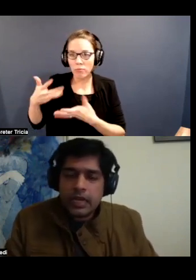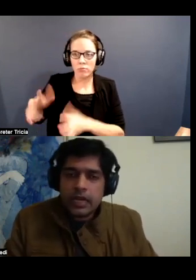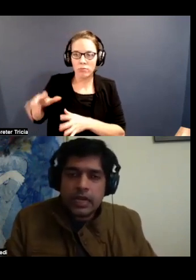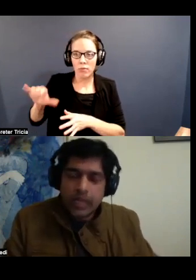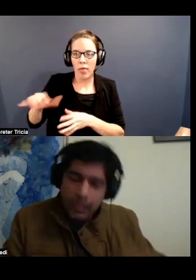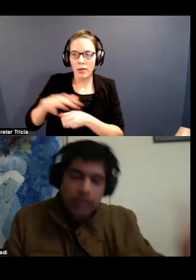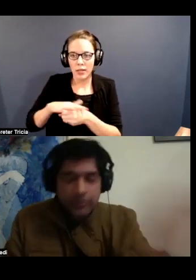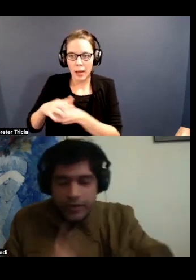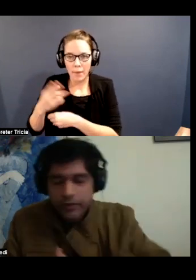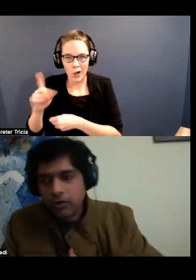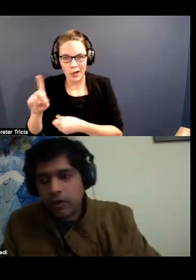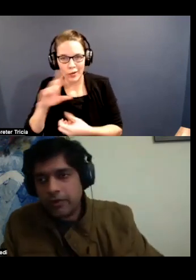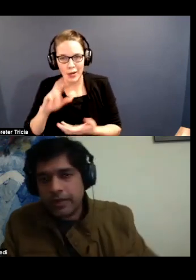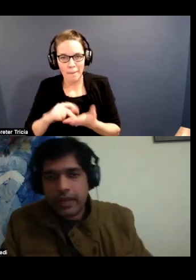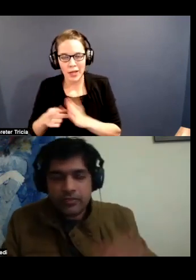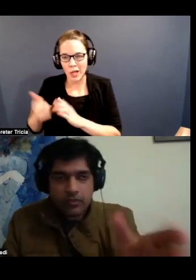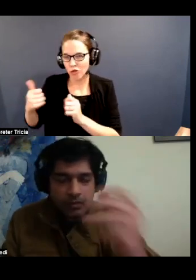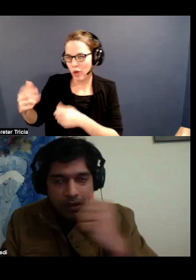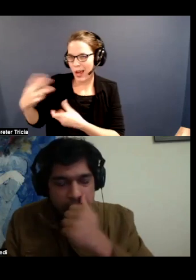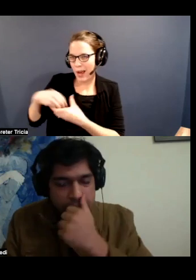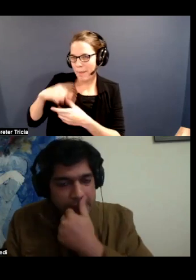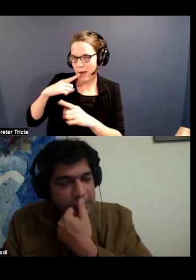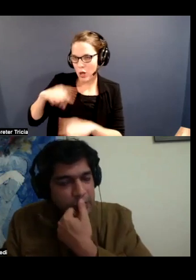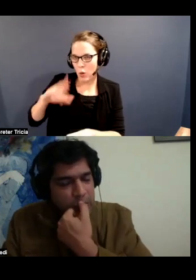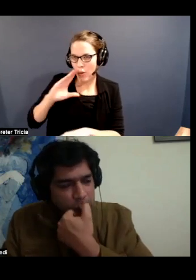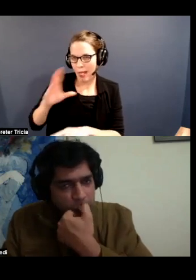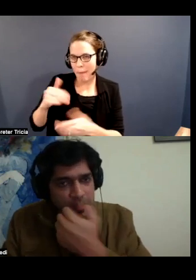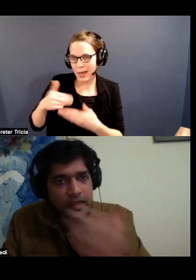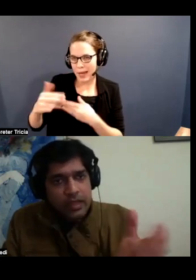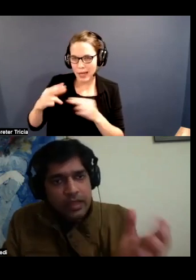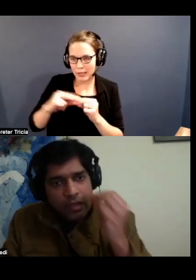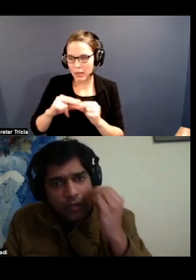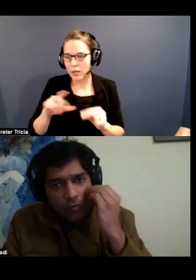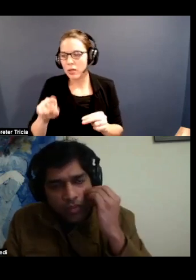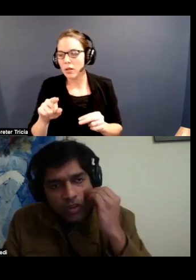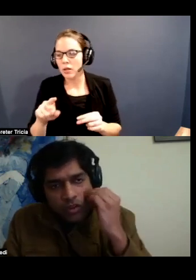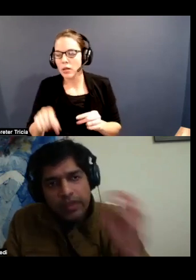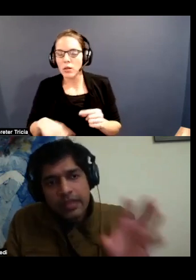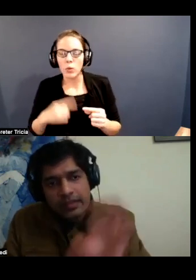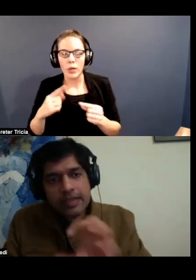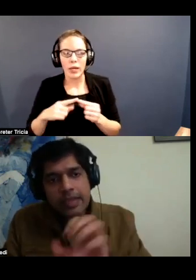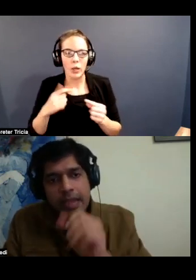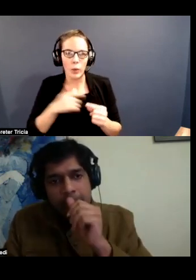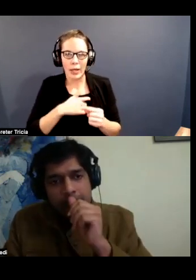I'll try to incorporate an answer in my slide. So when we're looking at the gaps,